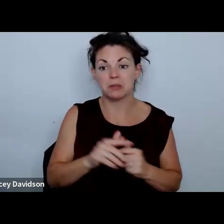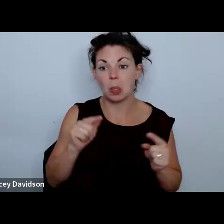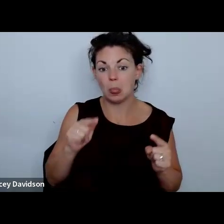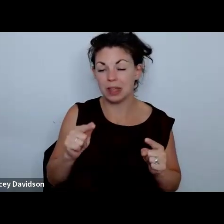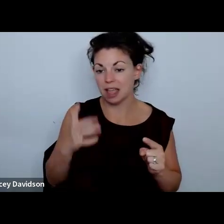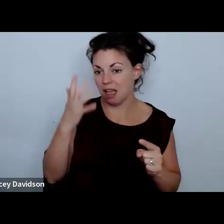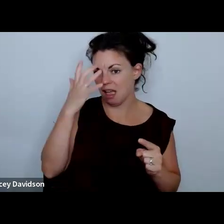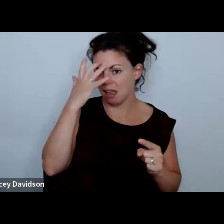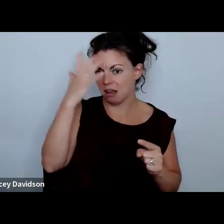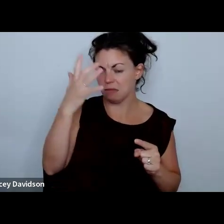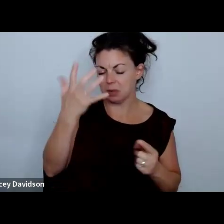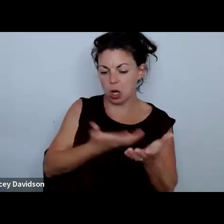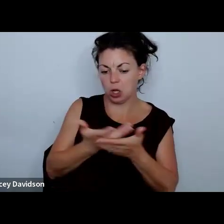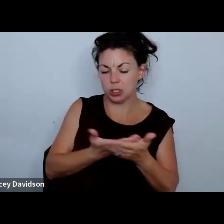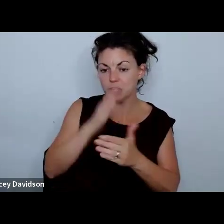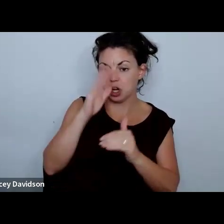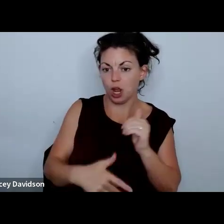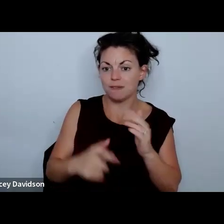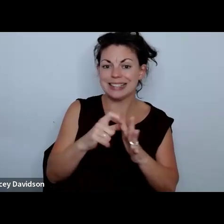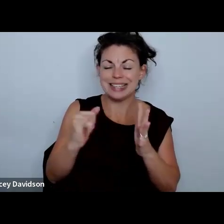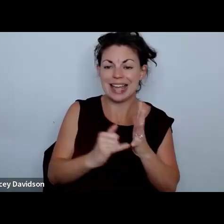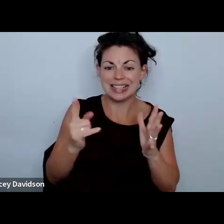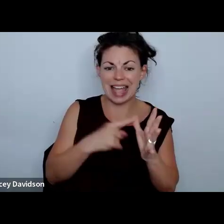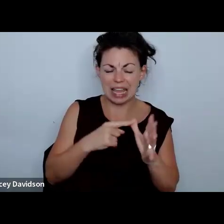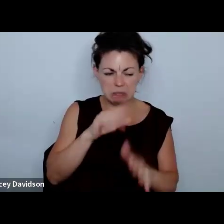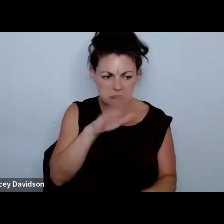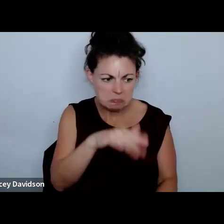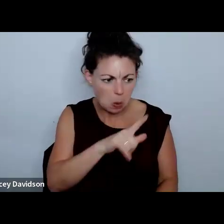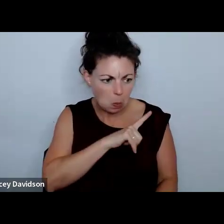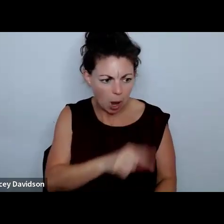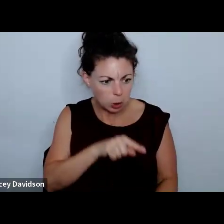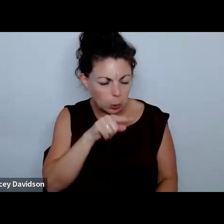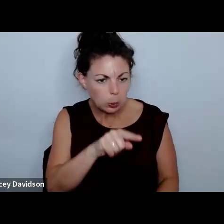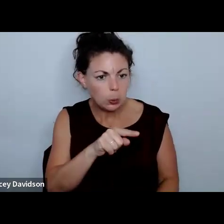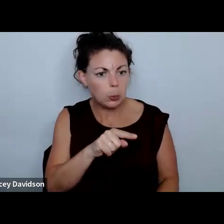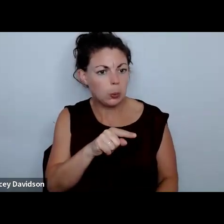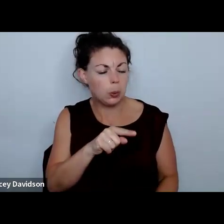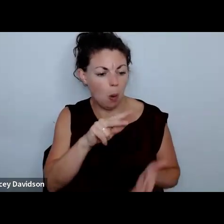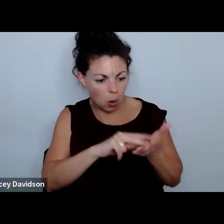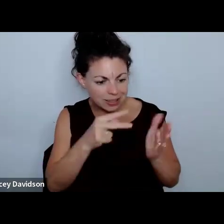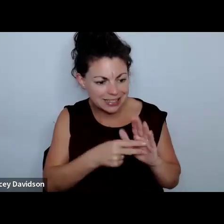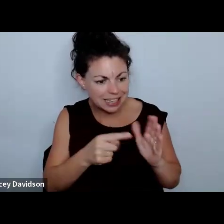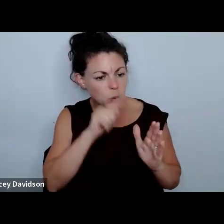the response for you, and you can obviously, you know, review it." And a couple of people went for that, so that kinda gave me a bit of experience.